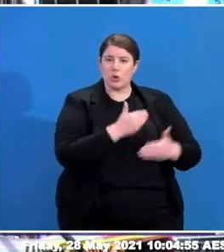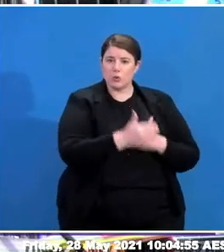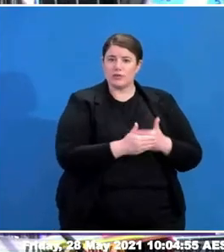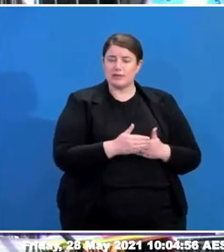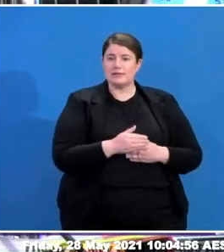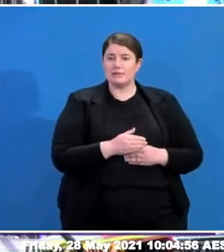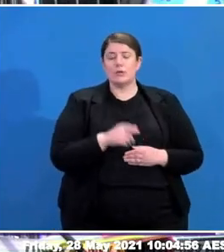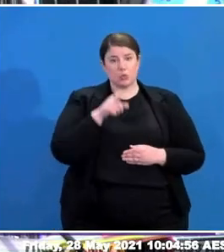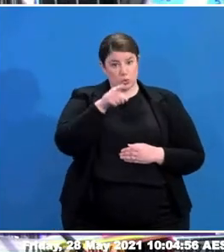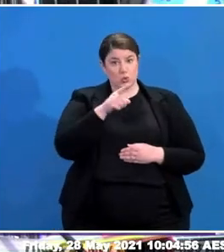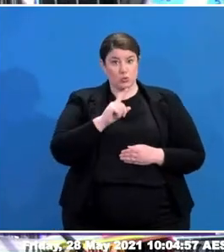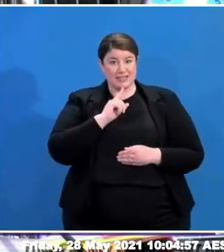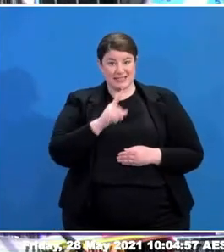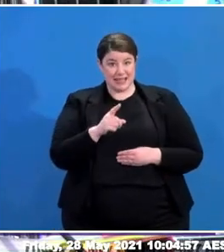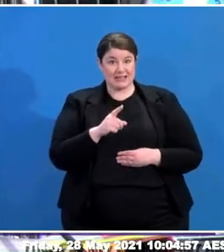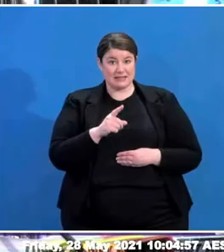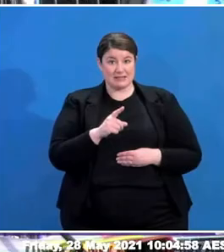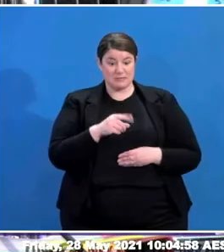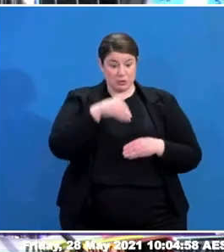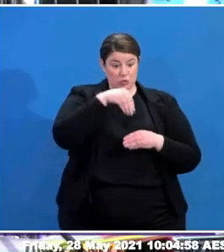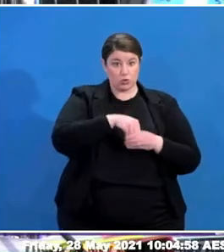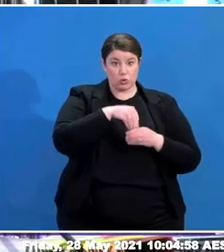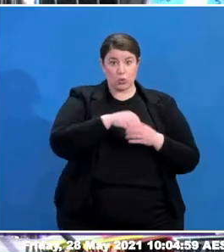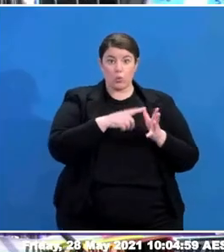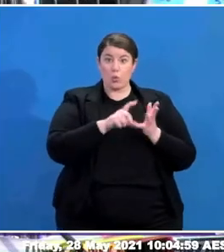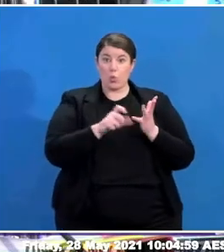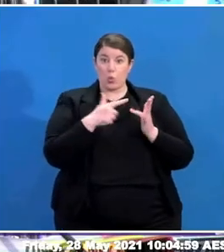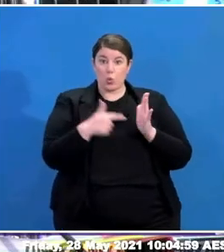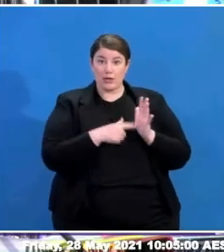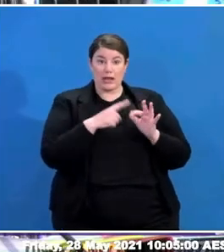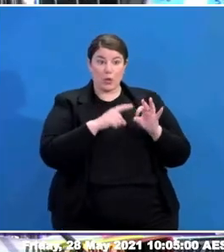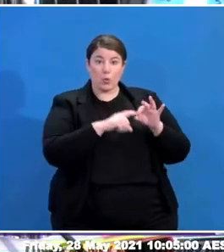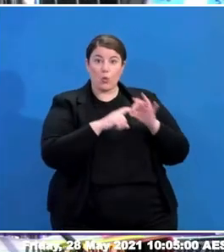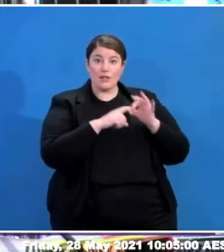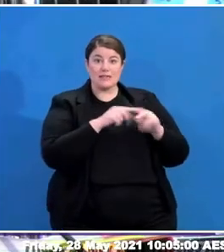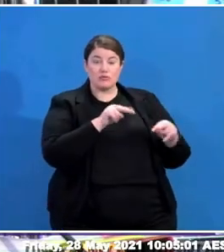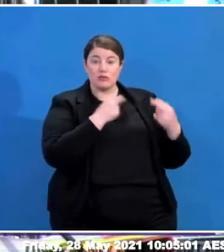that in addition to the internal audit and quality reviews, the NDIS Quality